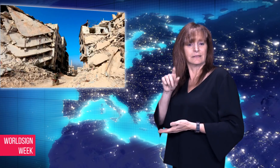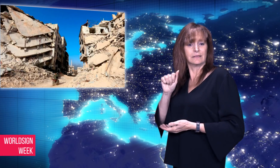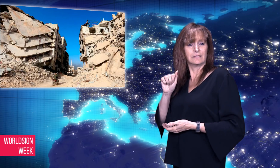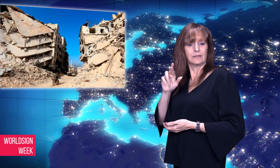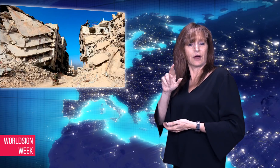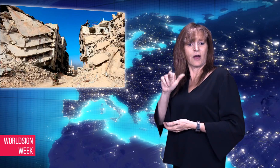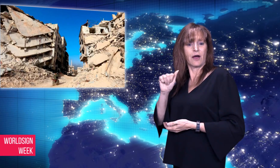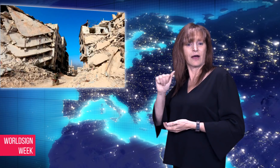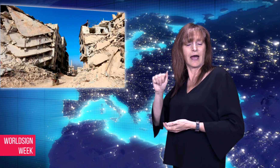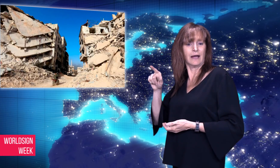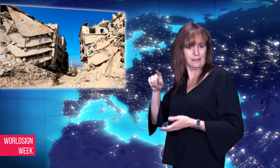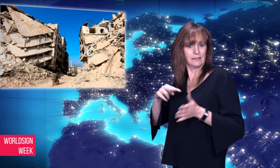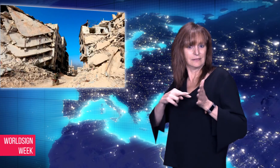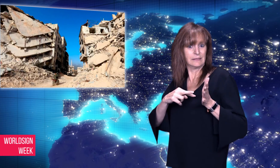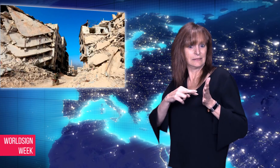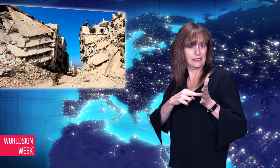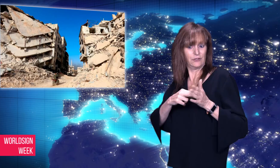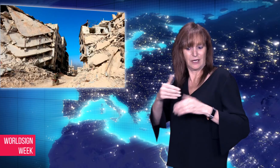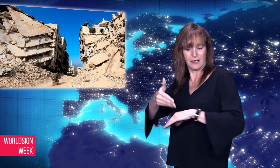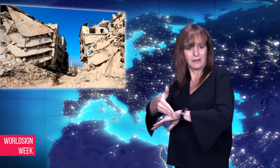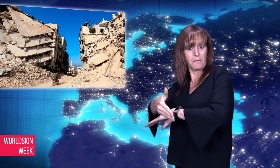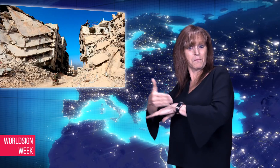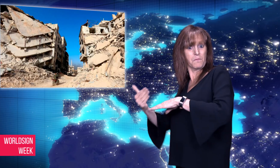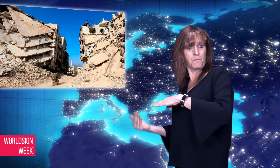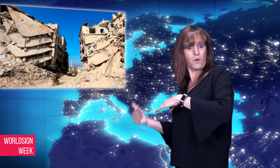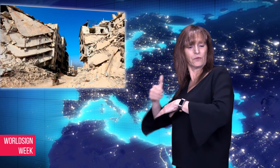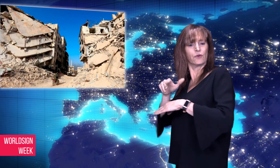Daraa which is still split between